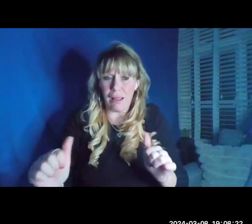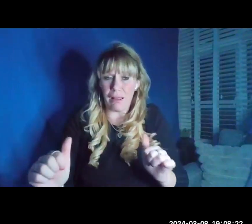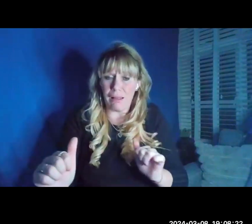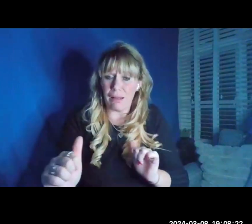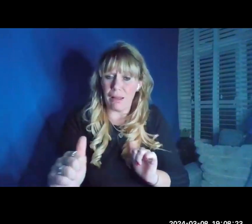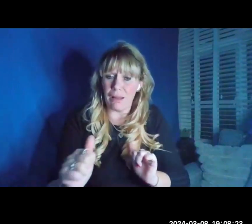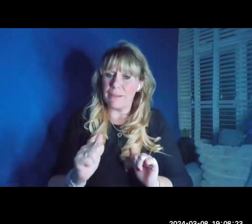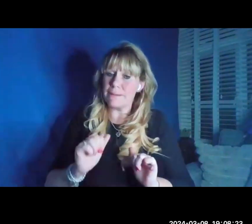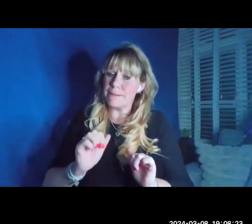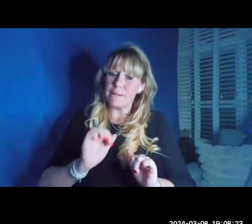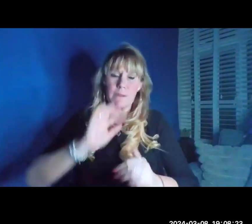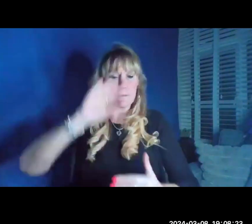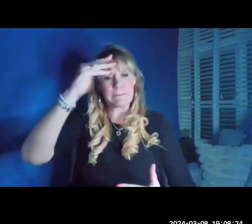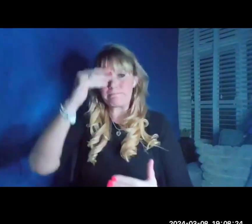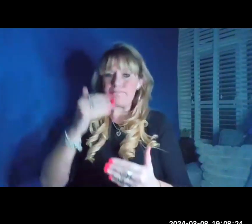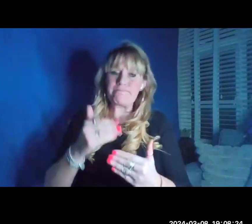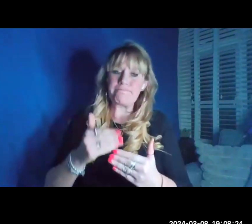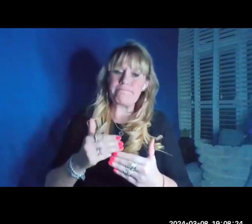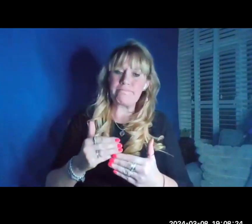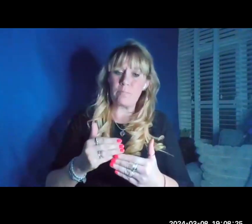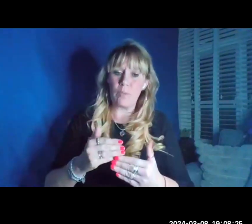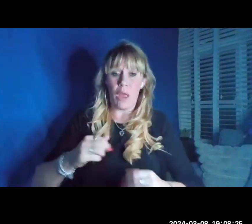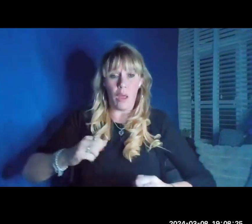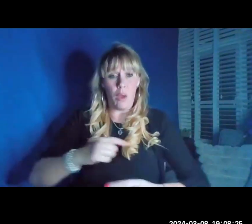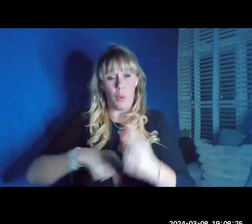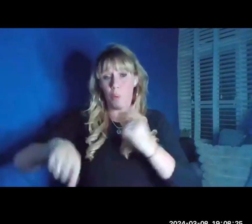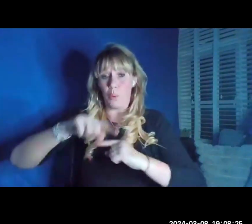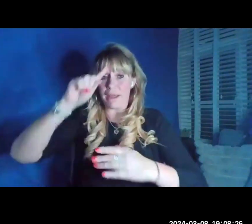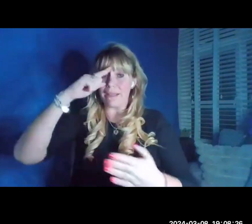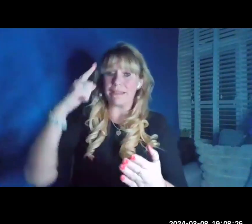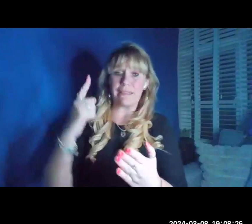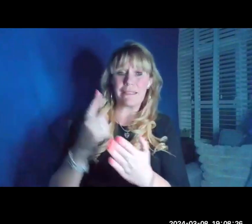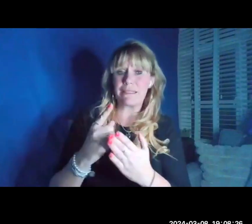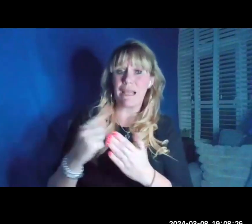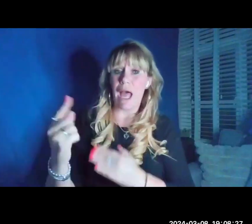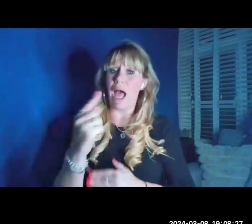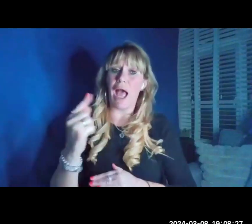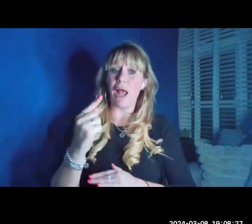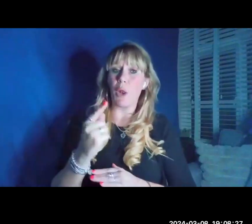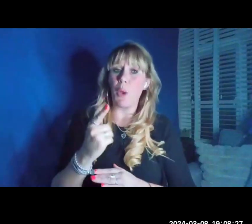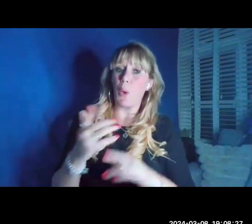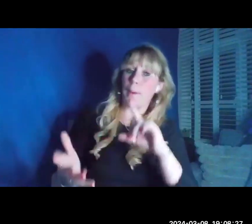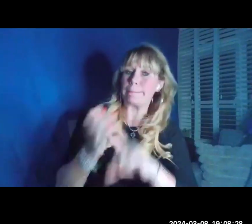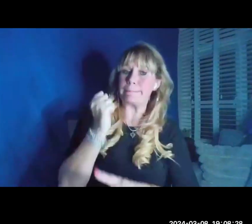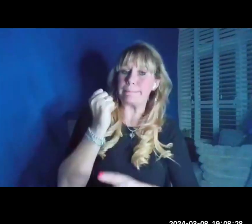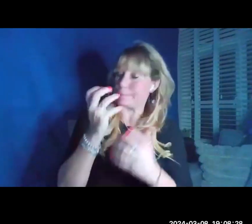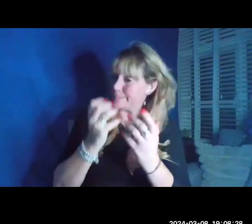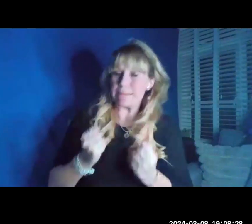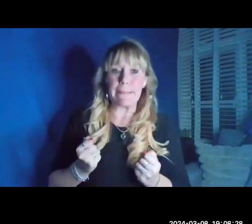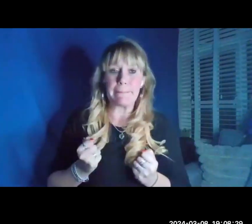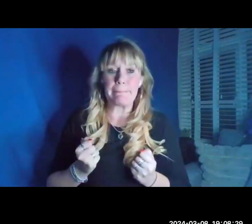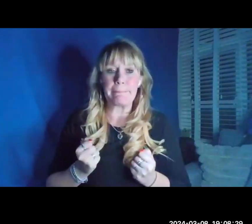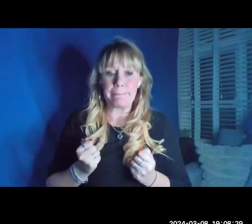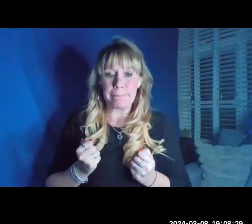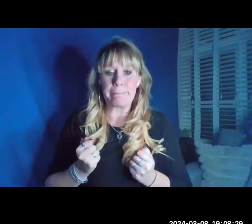the information we ply